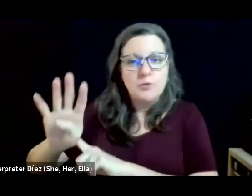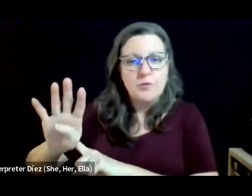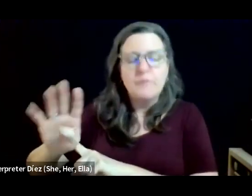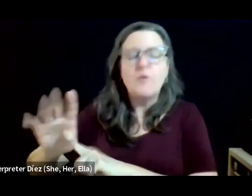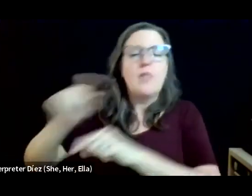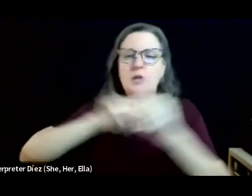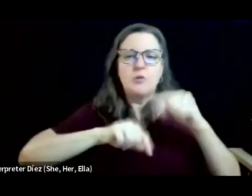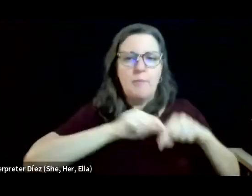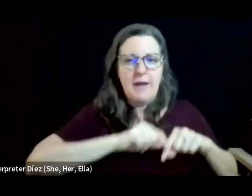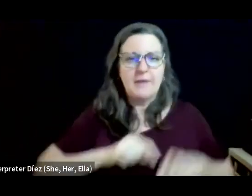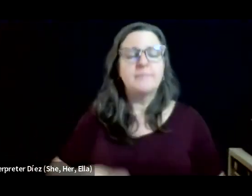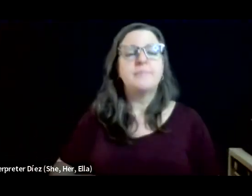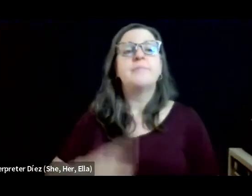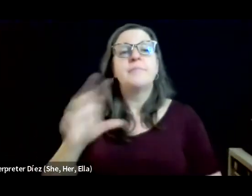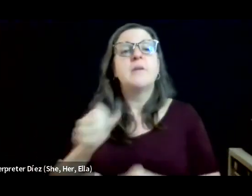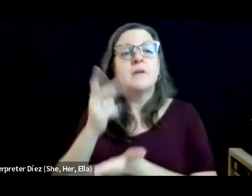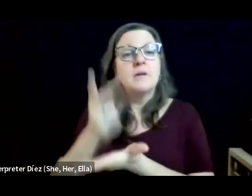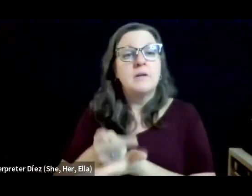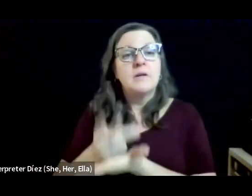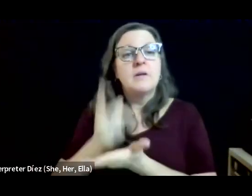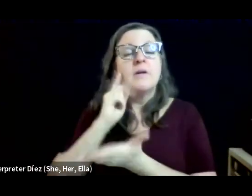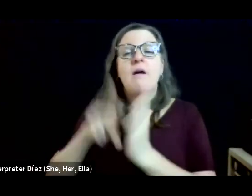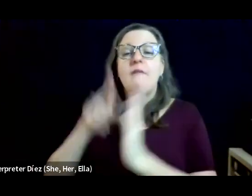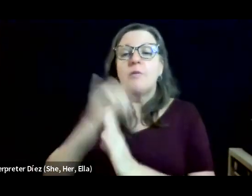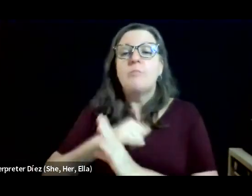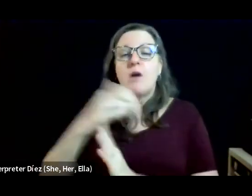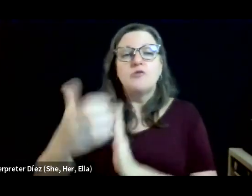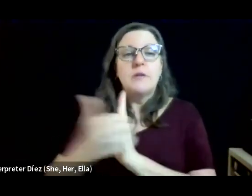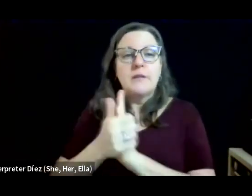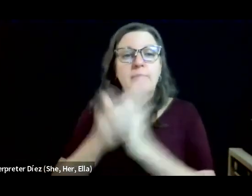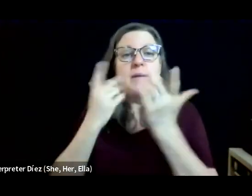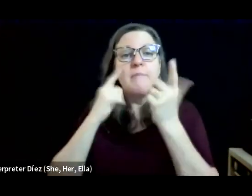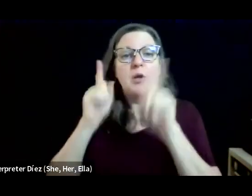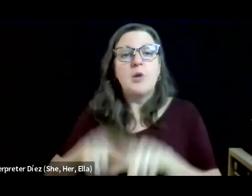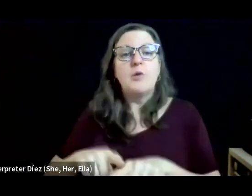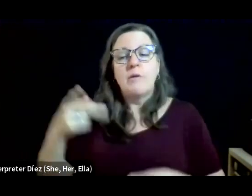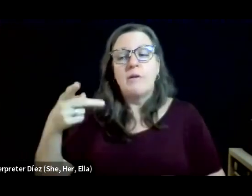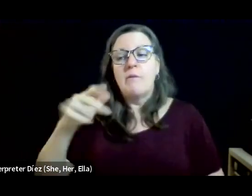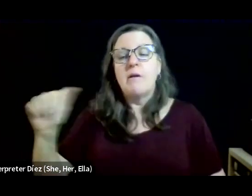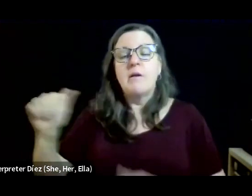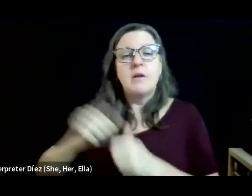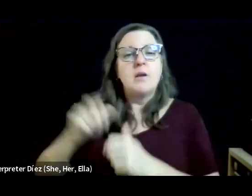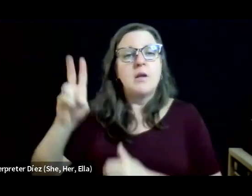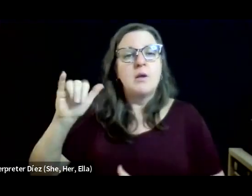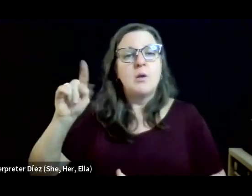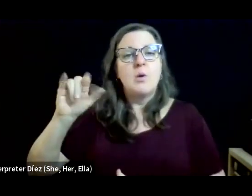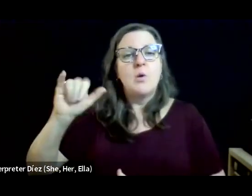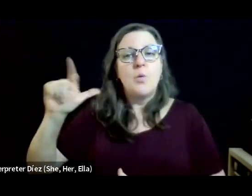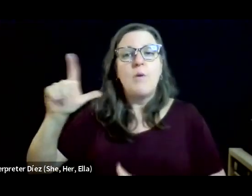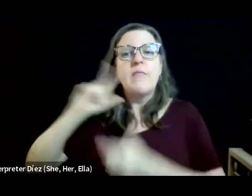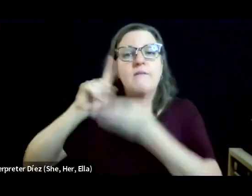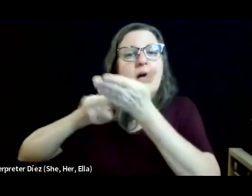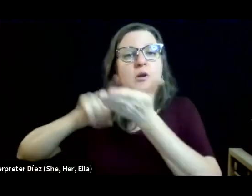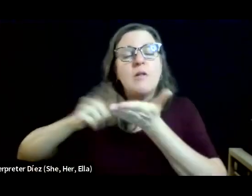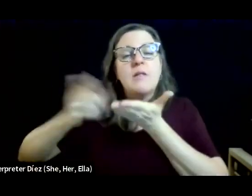Approval of Project Amendment Agreement (PAA) with Vital Inspection Services